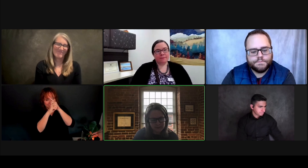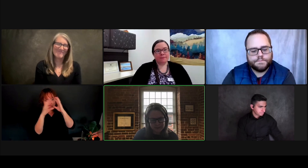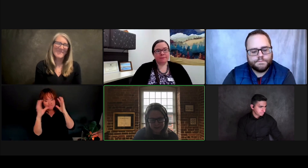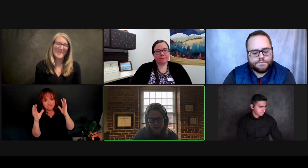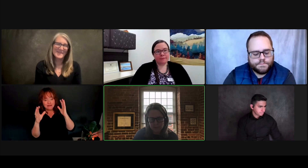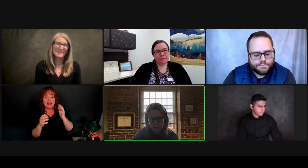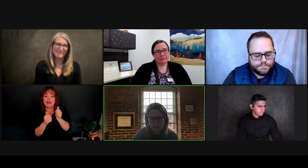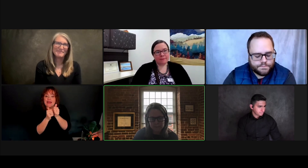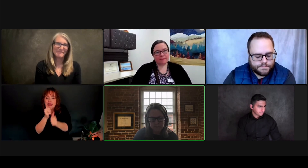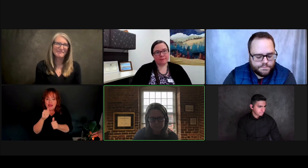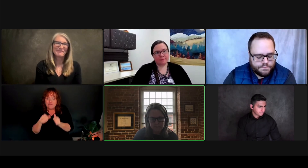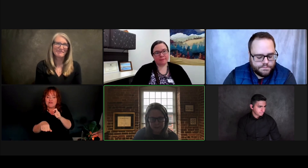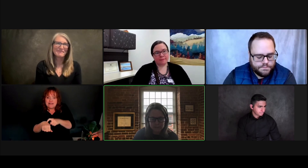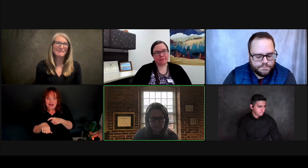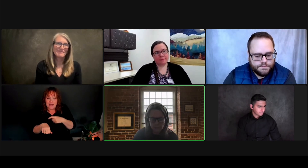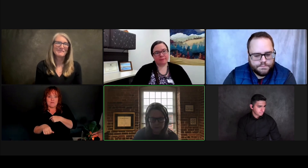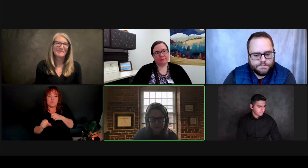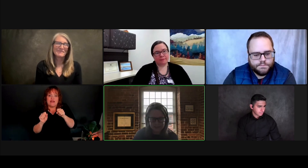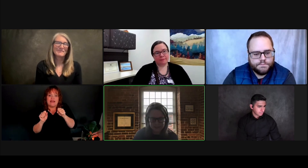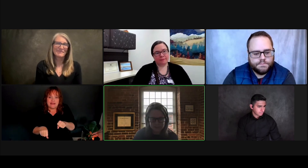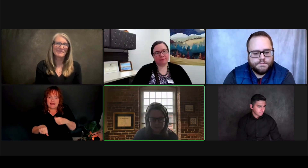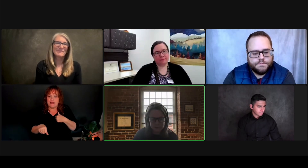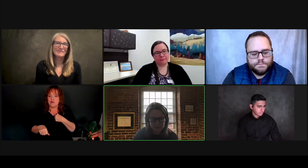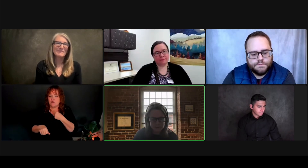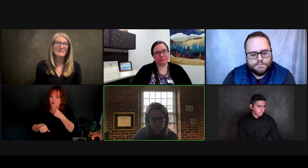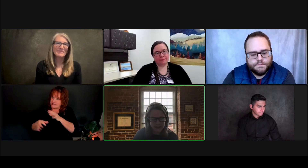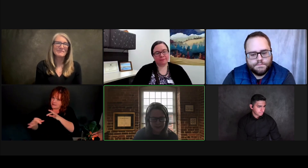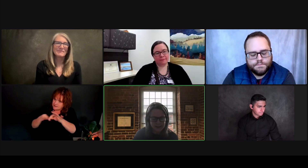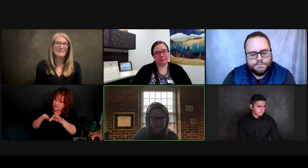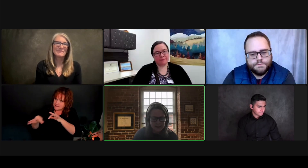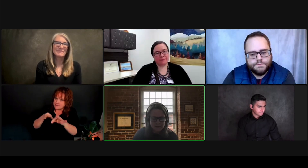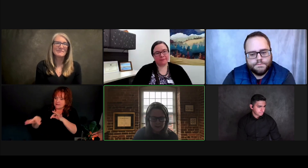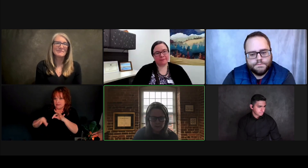we talk about being born accessible so that--